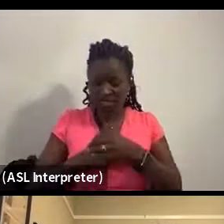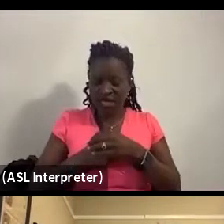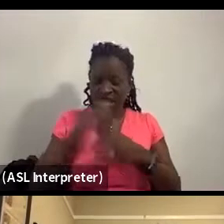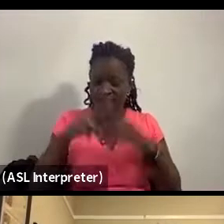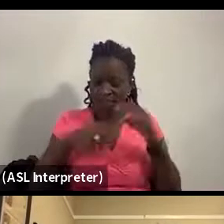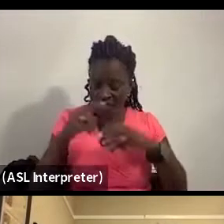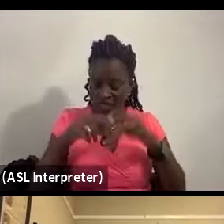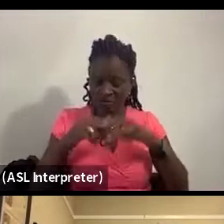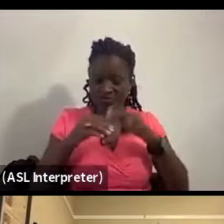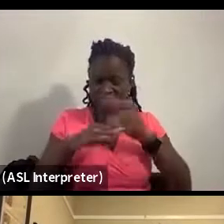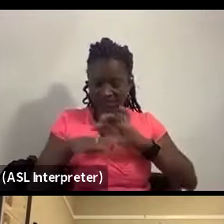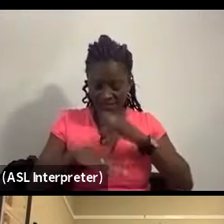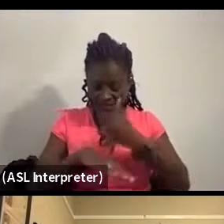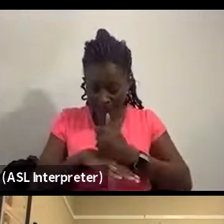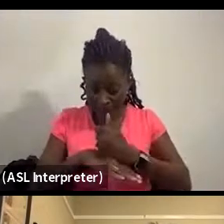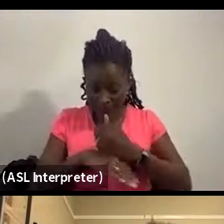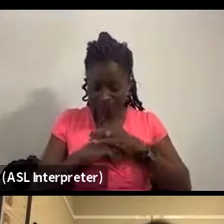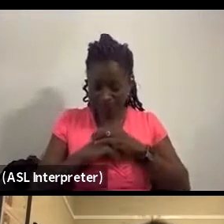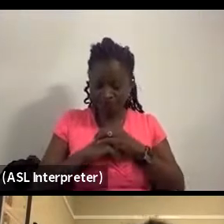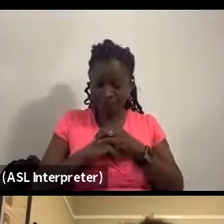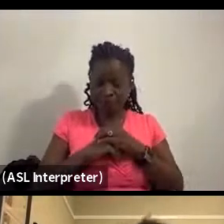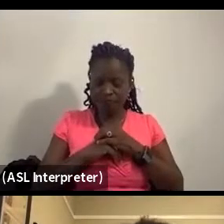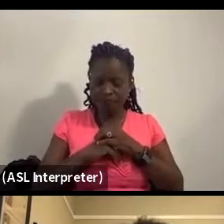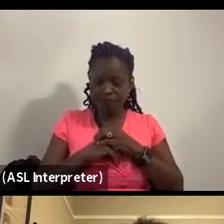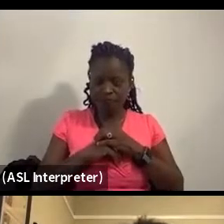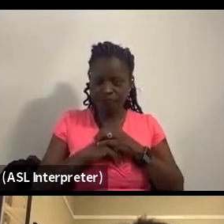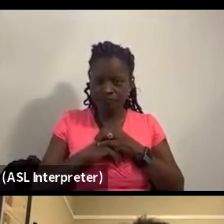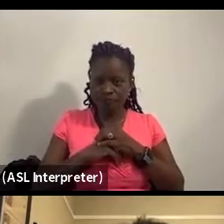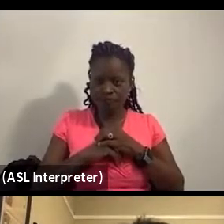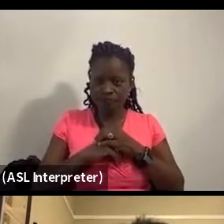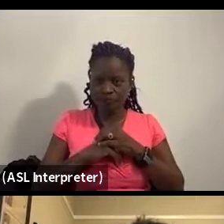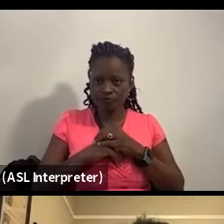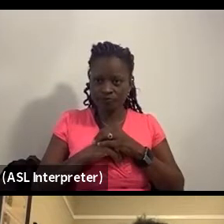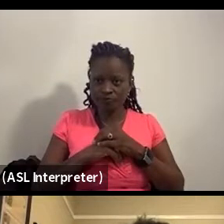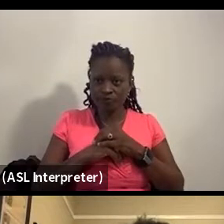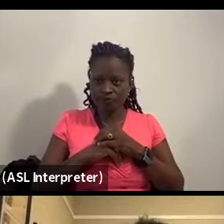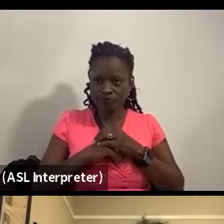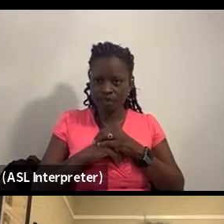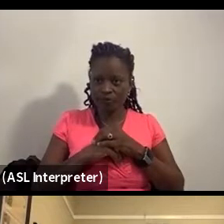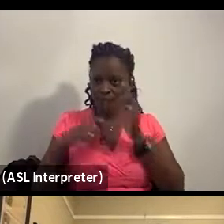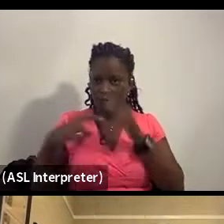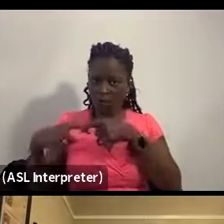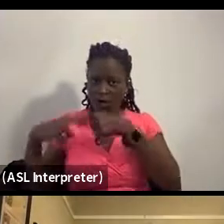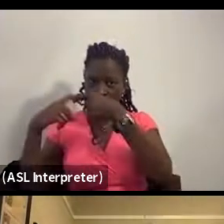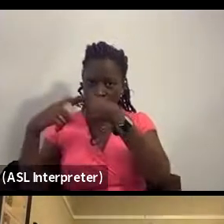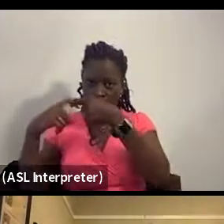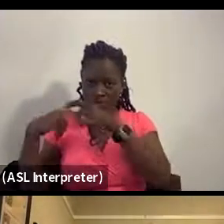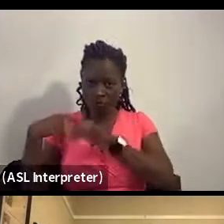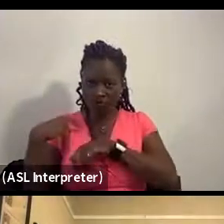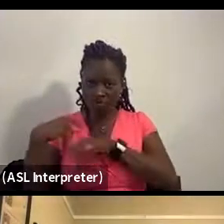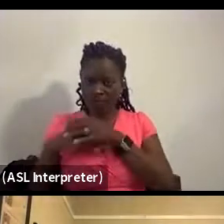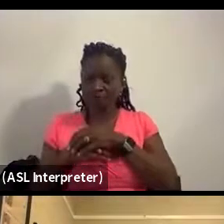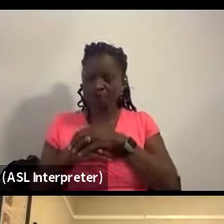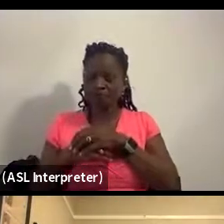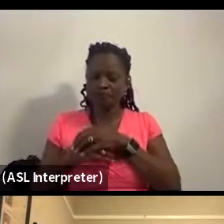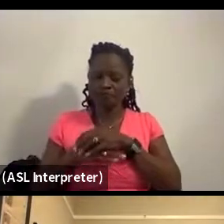it really has to do with trusted messengers. I'll come back to that in a second. But like, why? Why are they afraid?